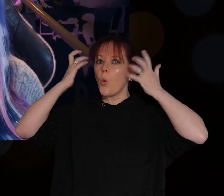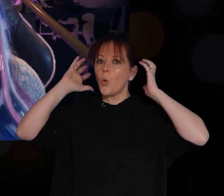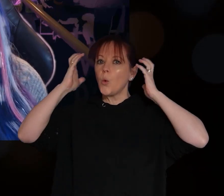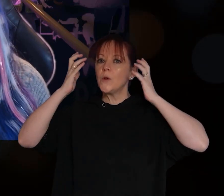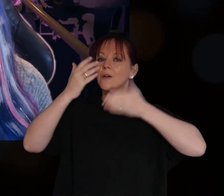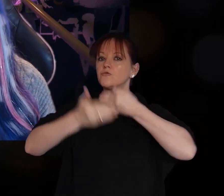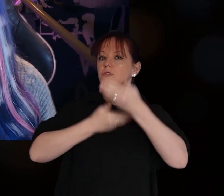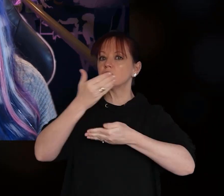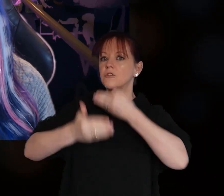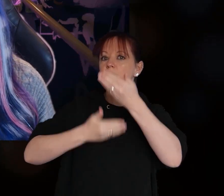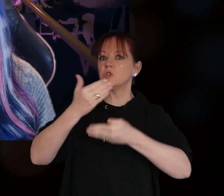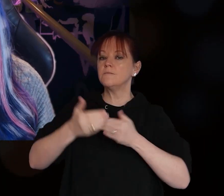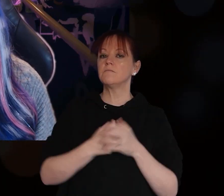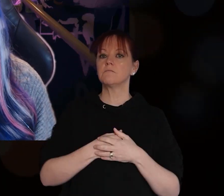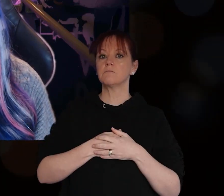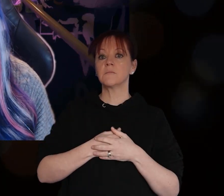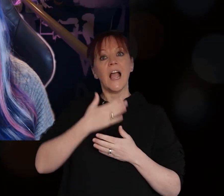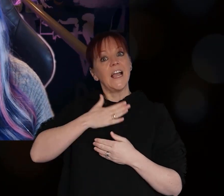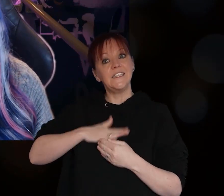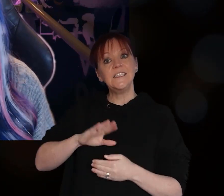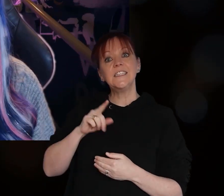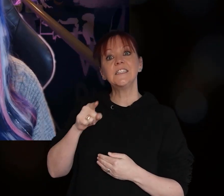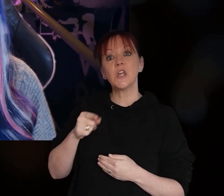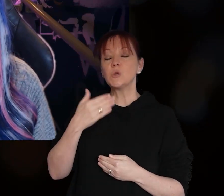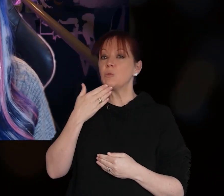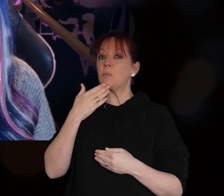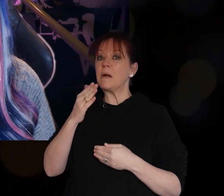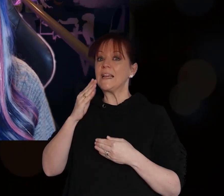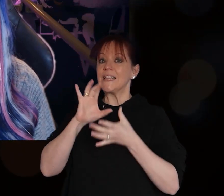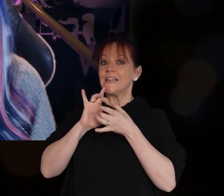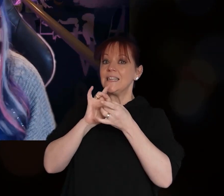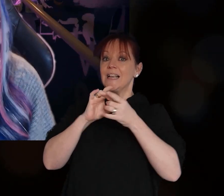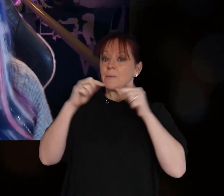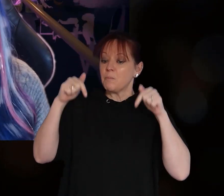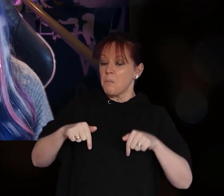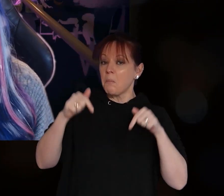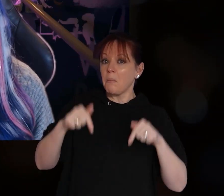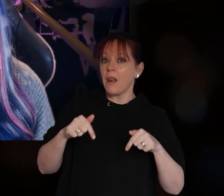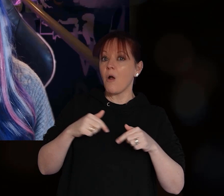If you need any of those to have a better experience, please see the caption and simply follow the link.